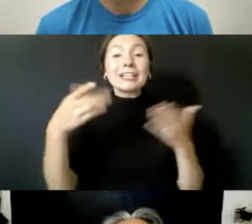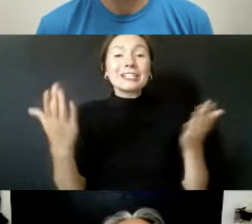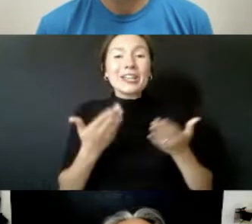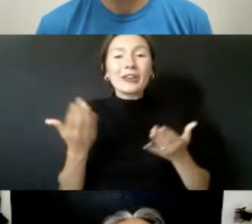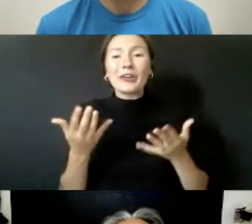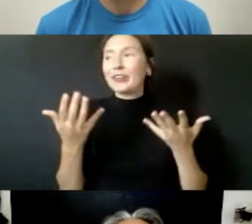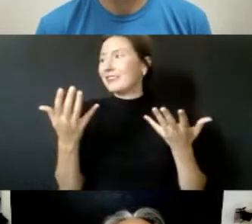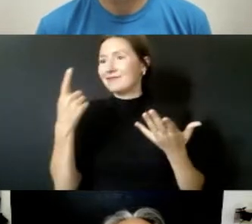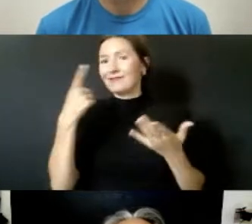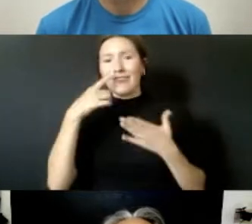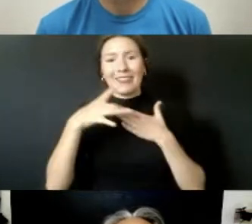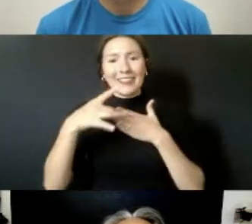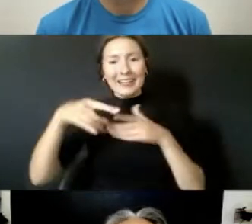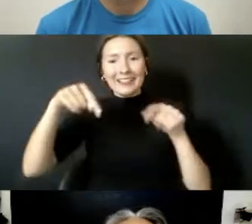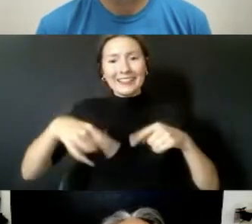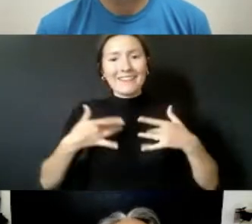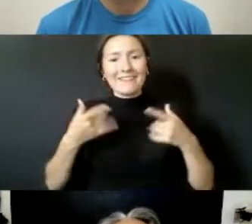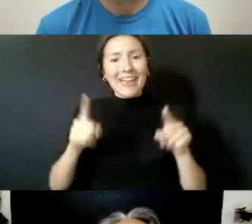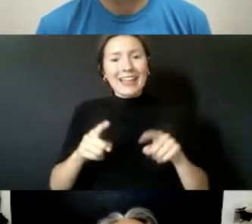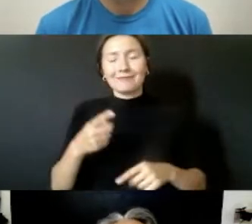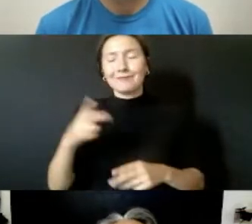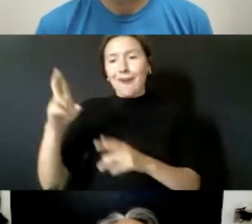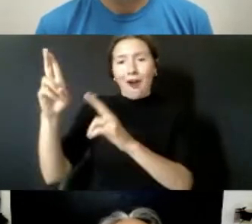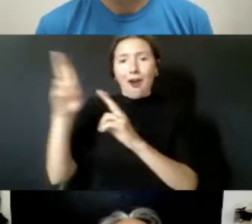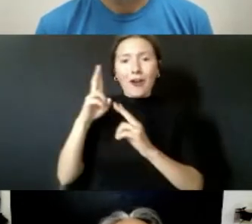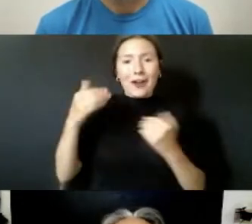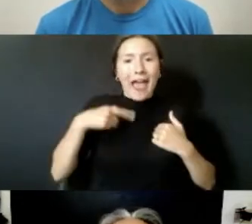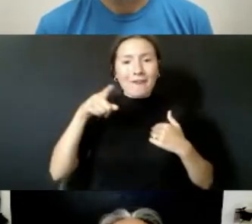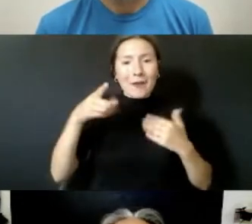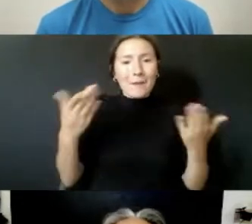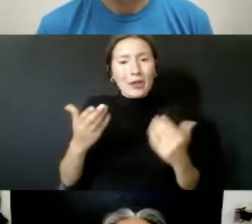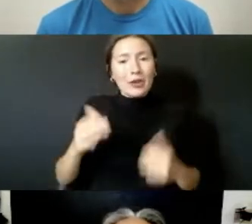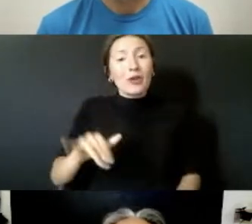and i'm really honored he also was the one who would recommended our last speaker diane